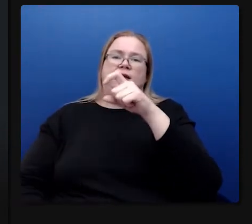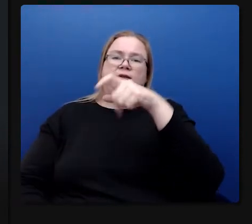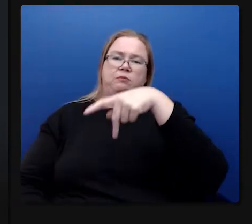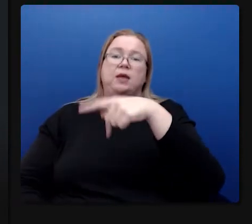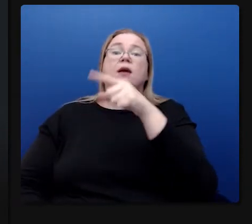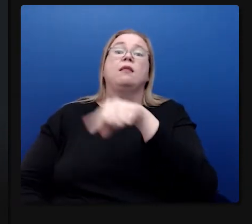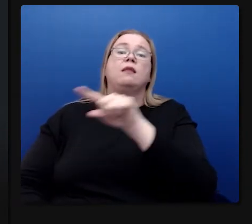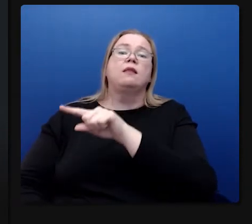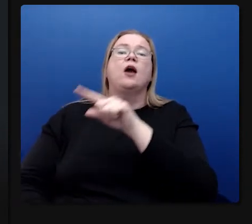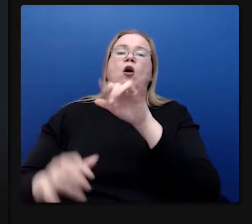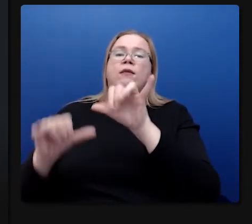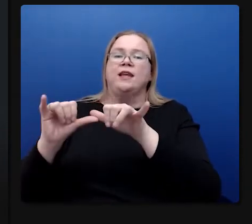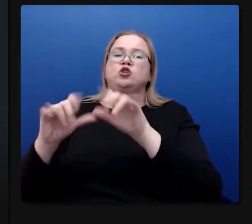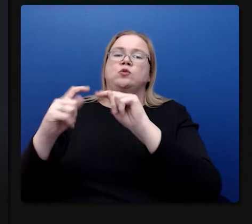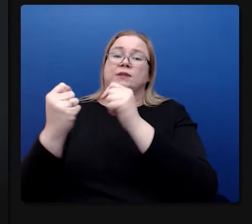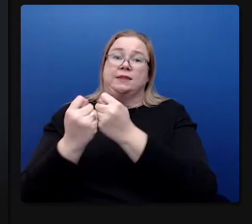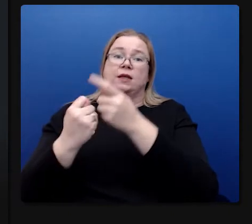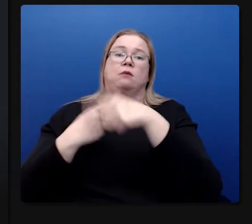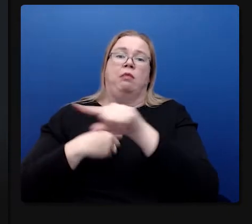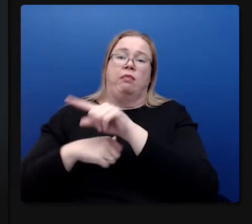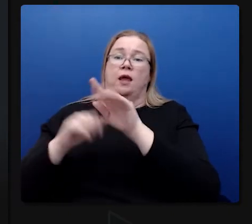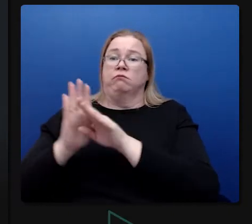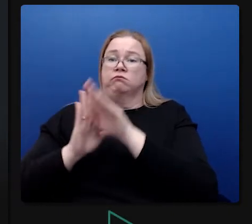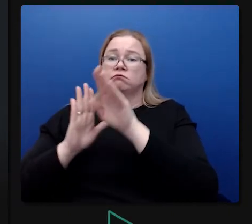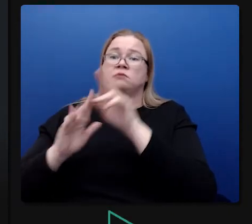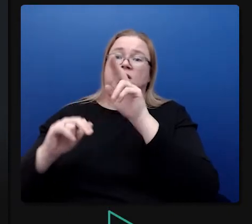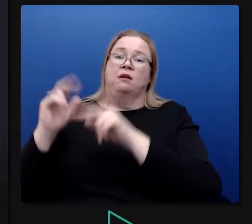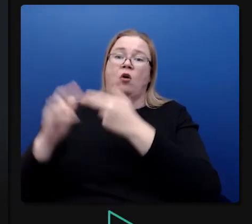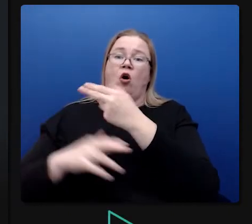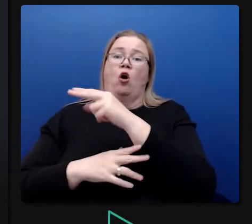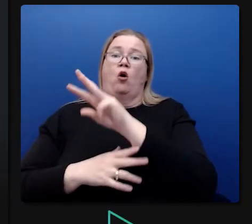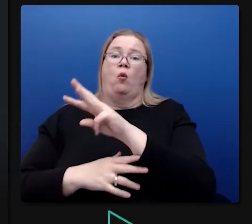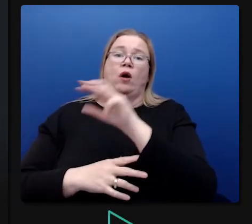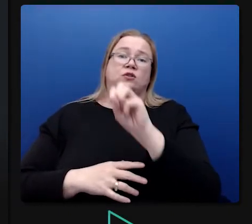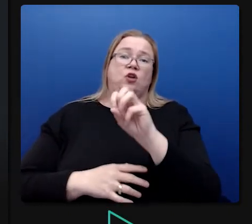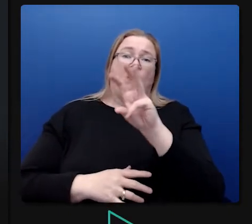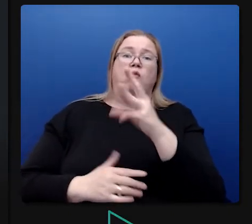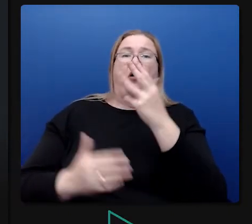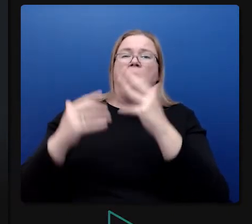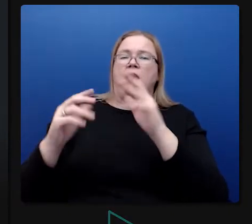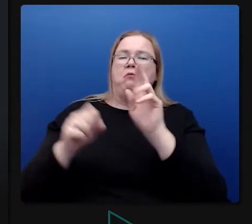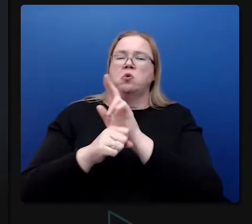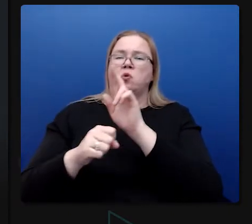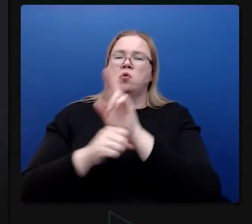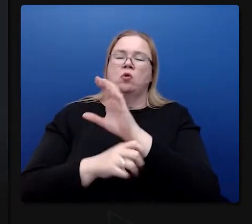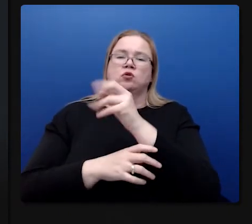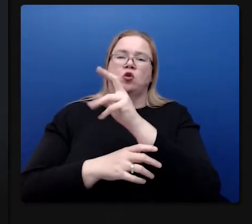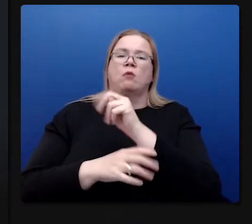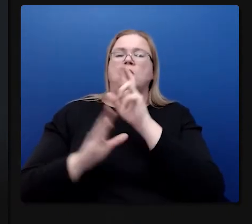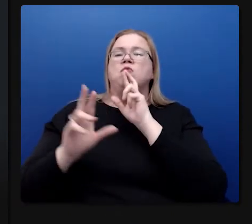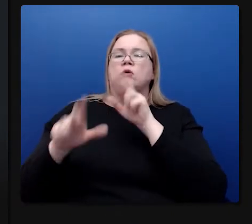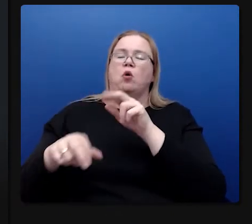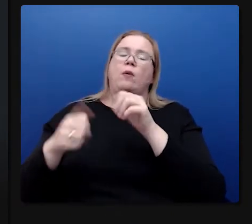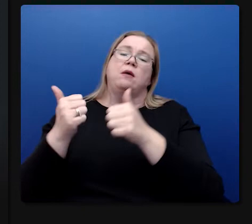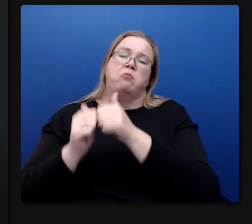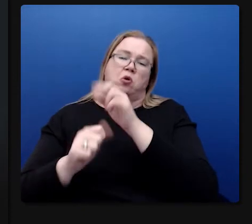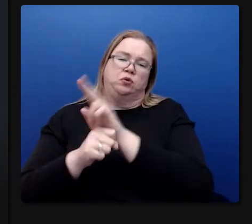GXP are the engineering teams who build our hardware and software and perhaps leverage our carbon reporting the most.